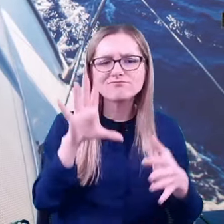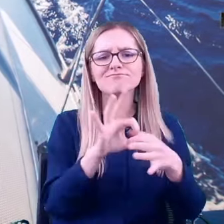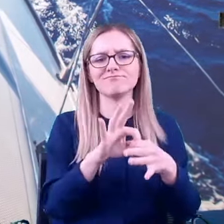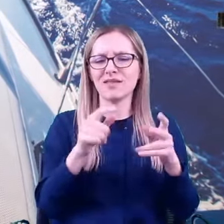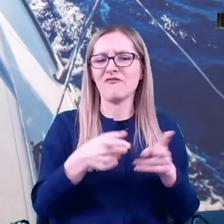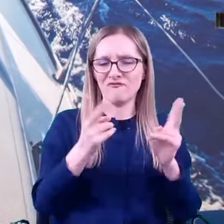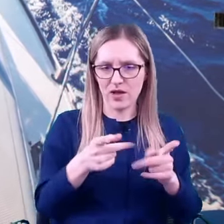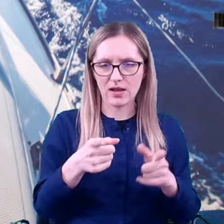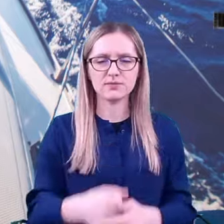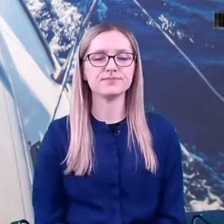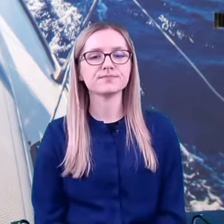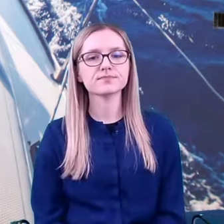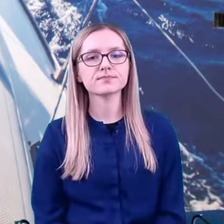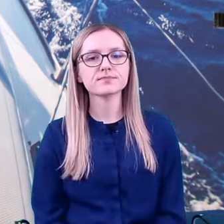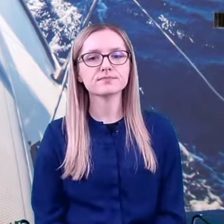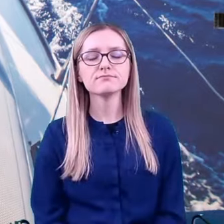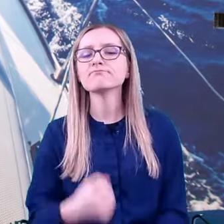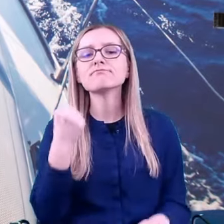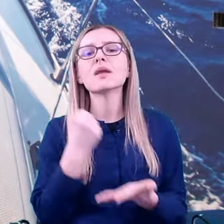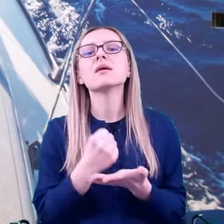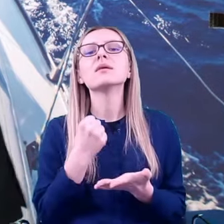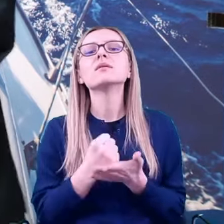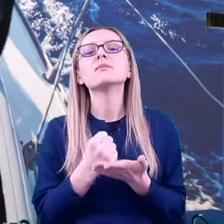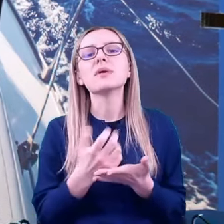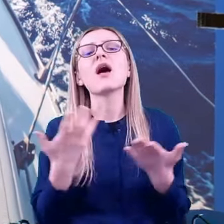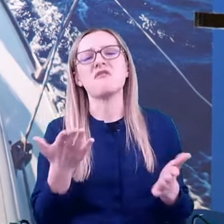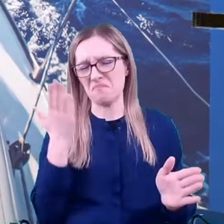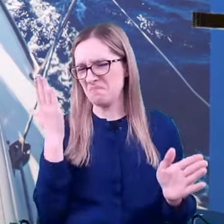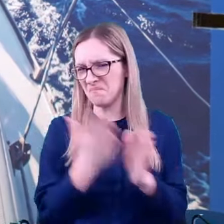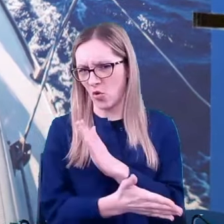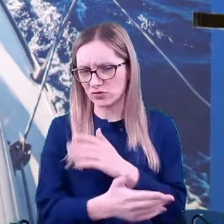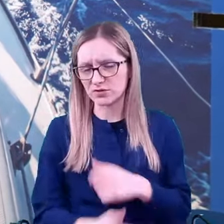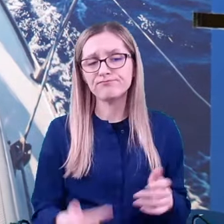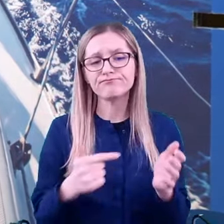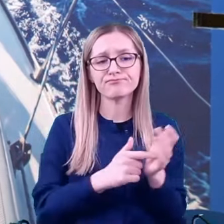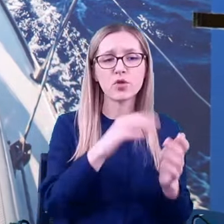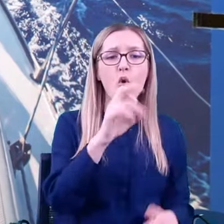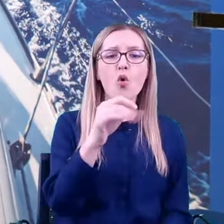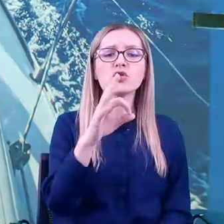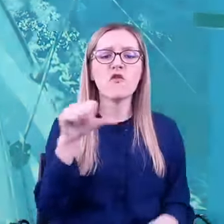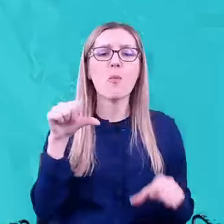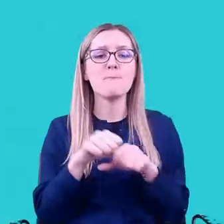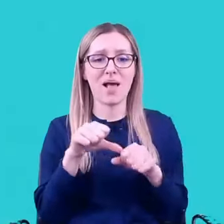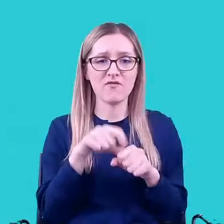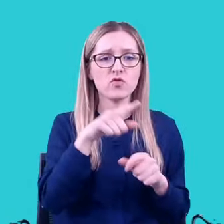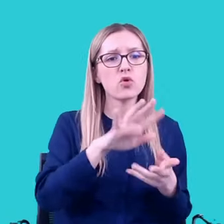as this issue is quite simple. A fuel cell is an electrochemical converter.